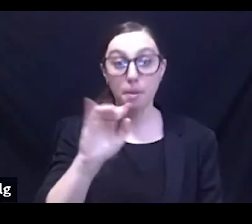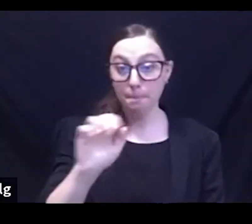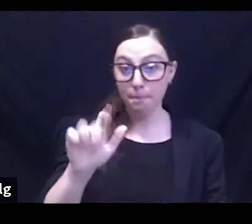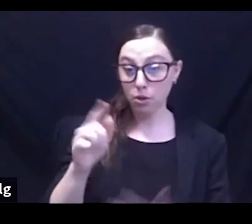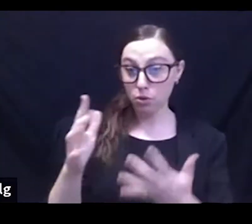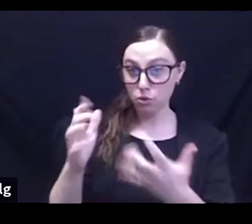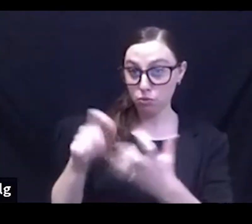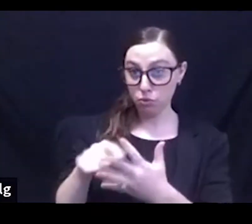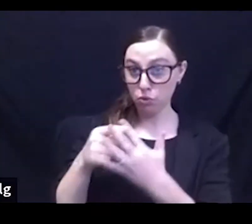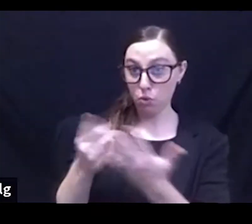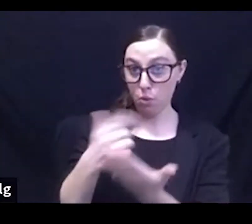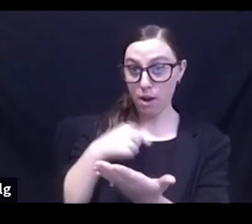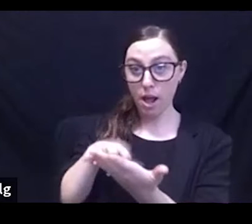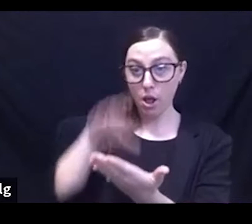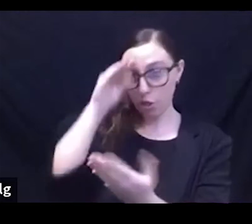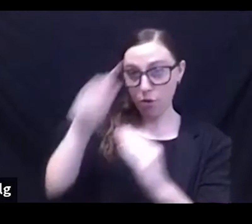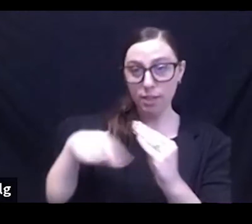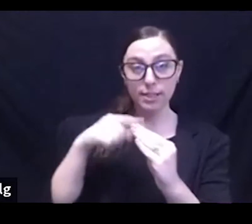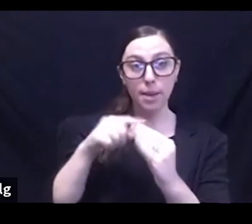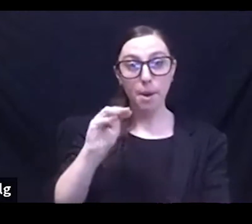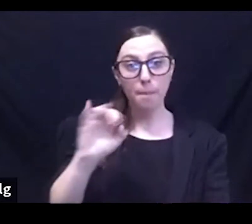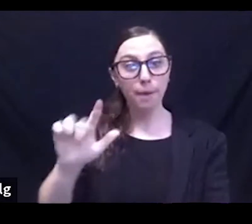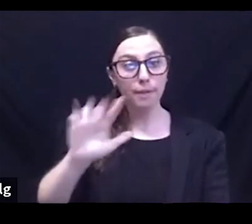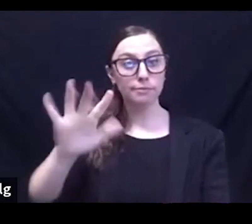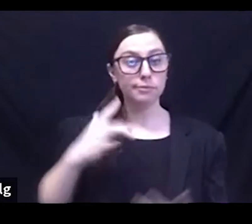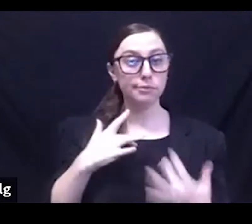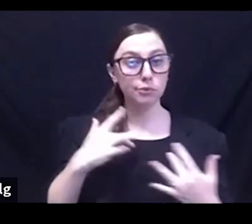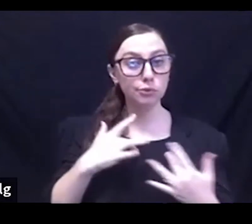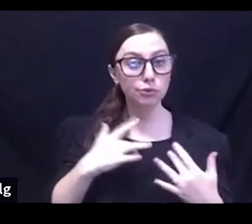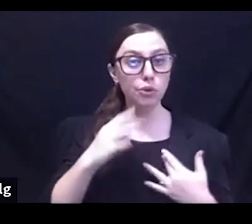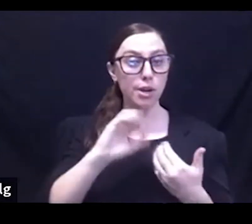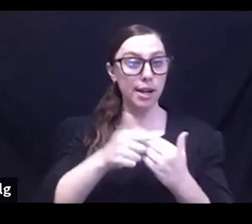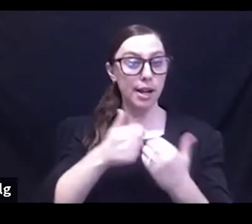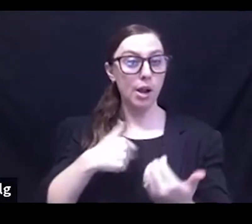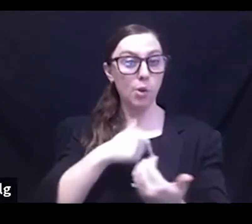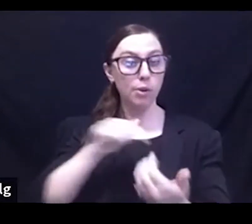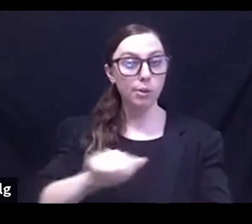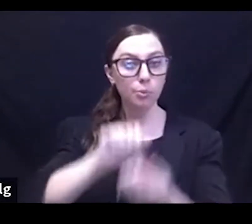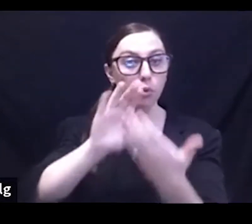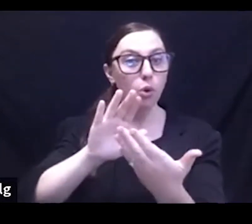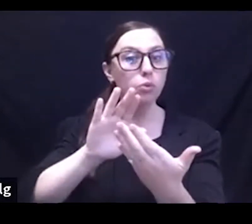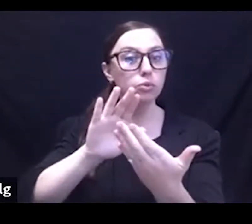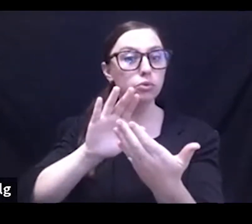learned about Michael's concerns and how we sort of approached Michael in the